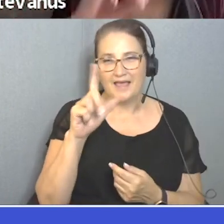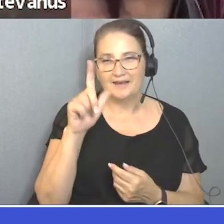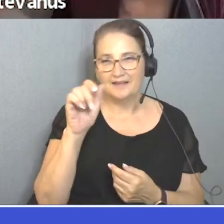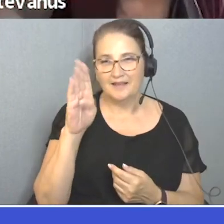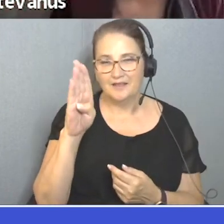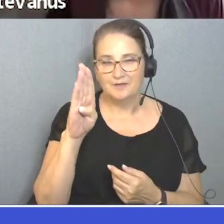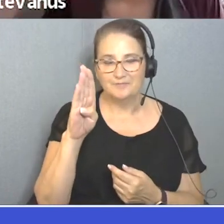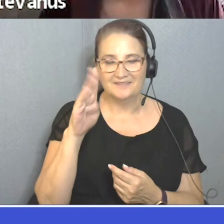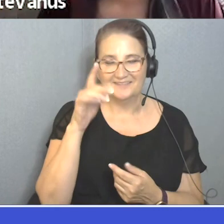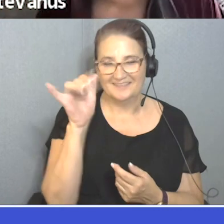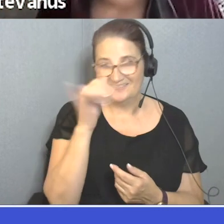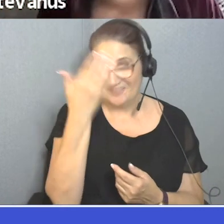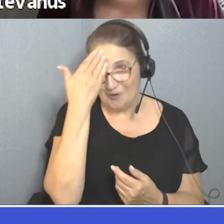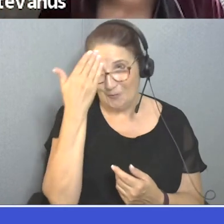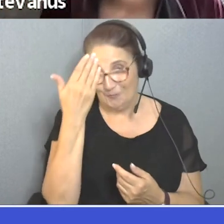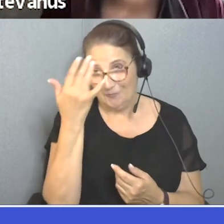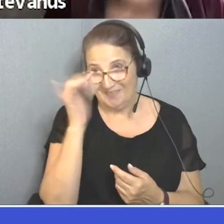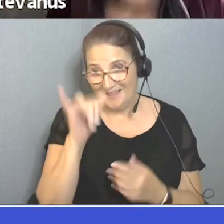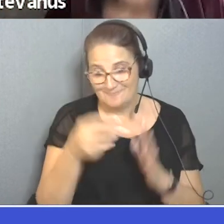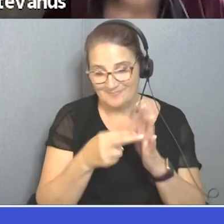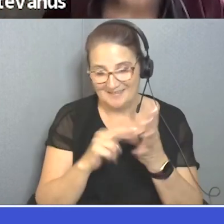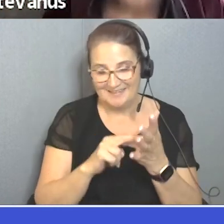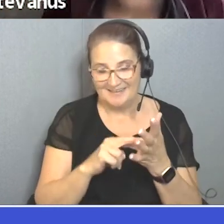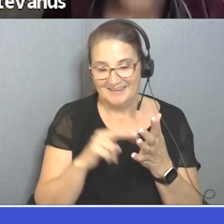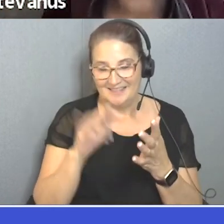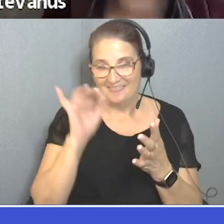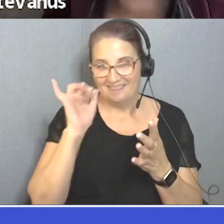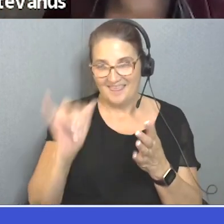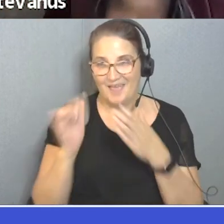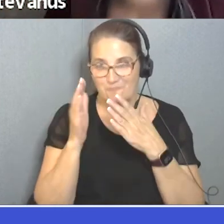lib form, if you know what mad Libertarians are, you fill in the